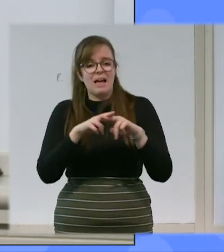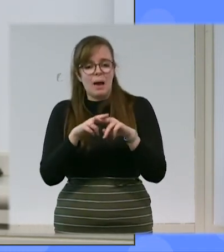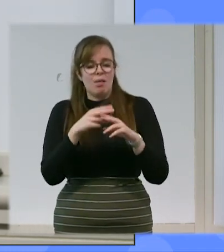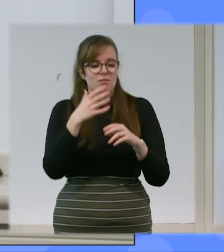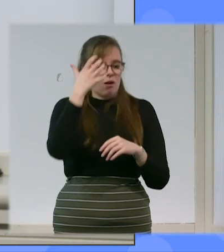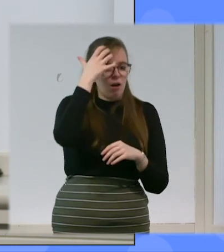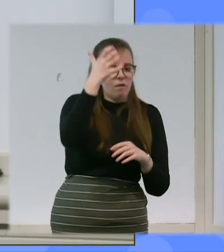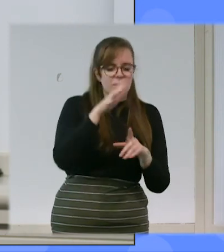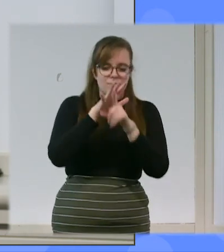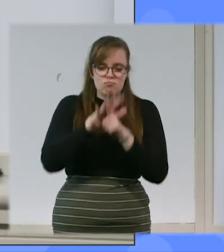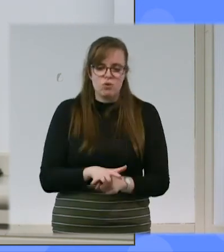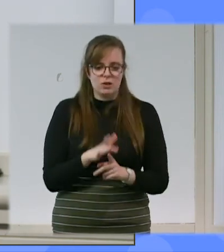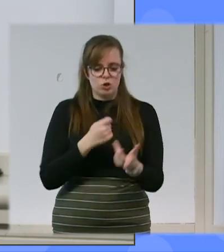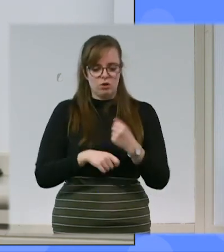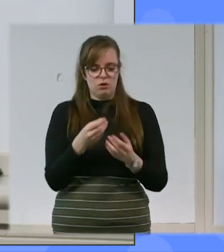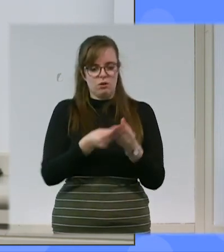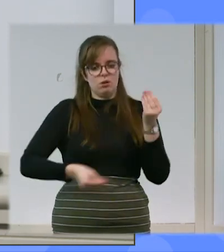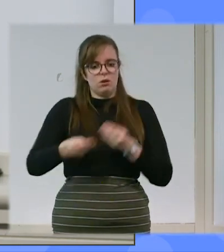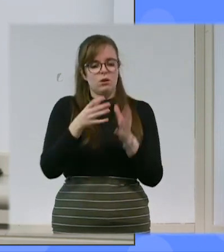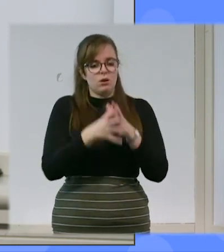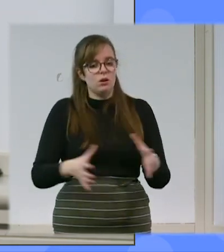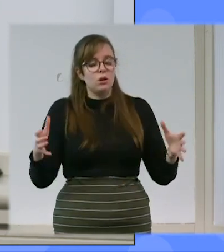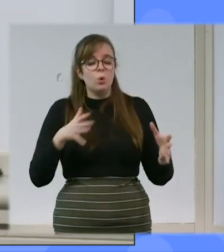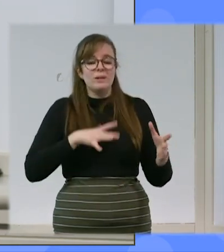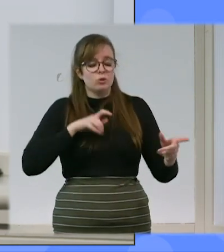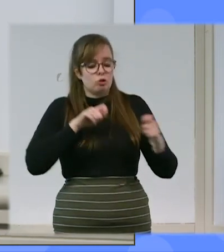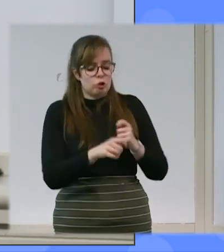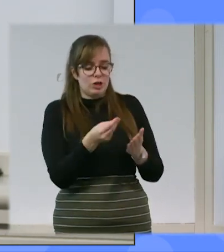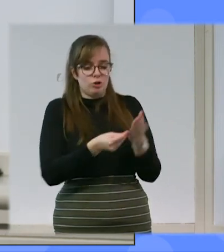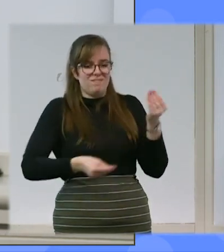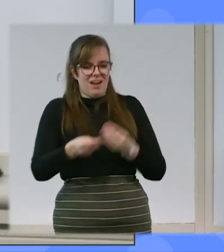economy further and we need to reposition finance as the plumbing of a